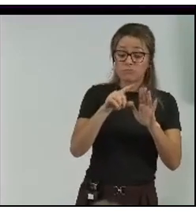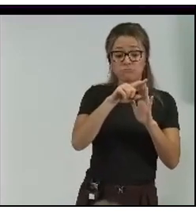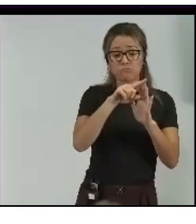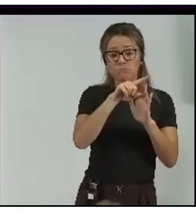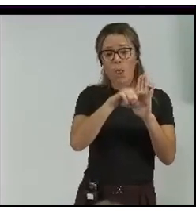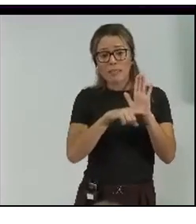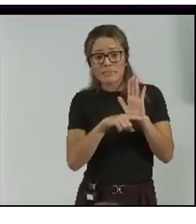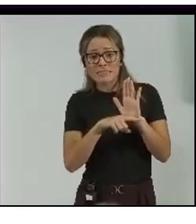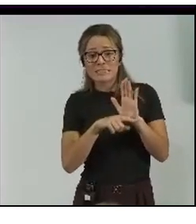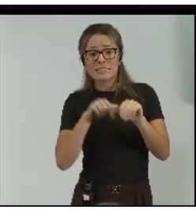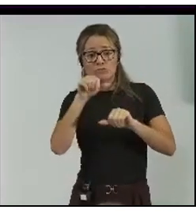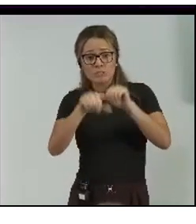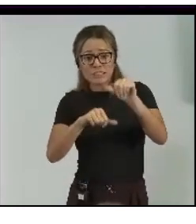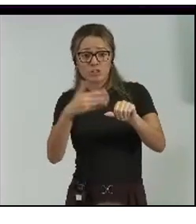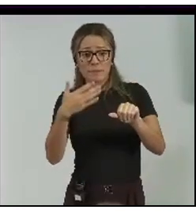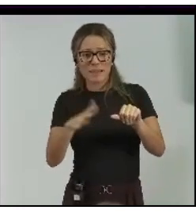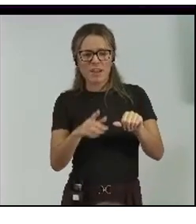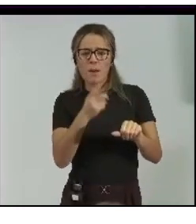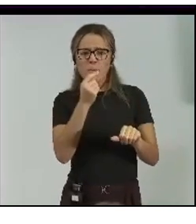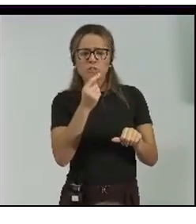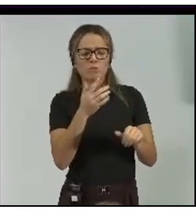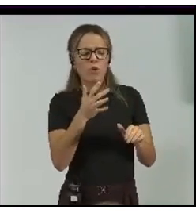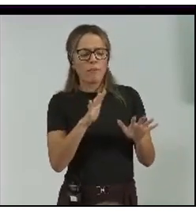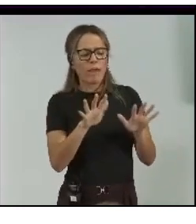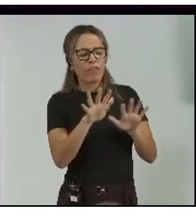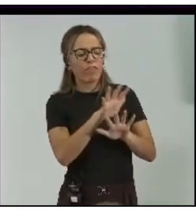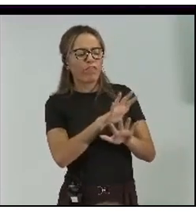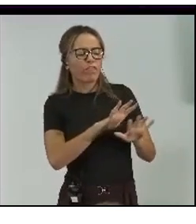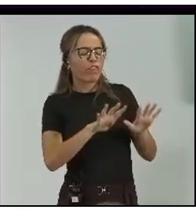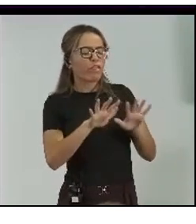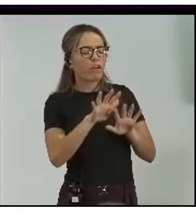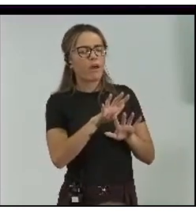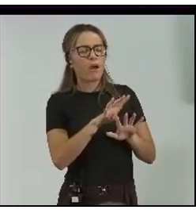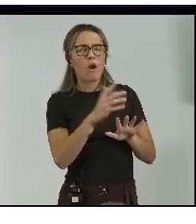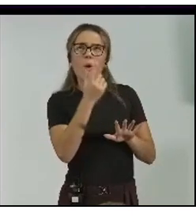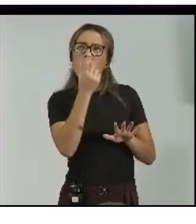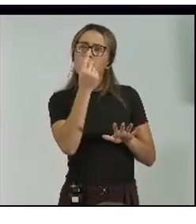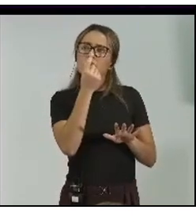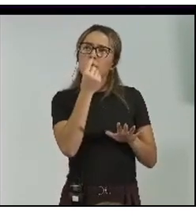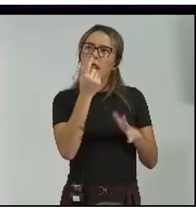Maybe they weren't as clear as they could have been or you know, maybe they were open